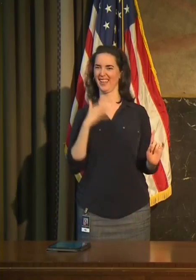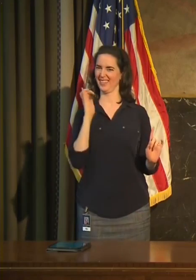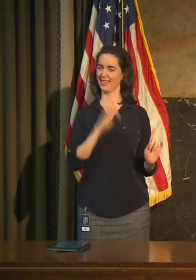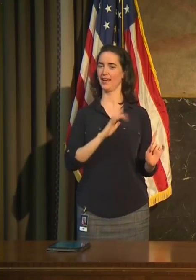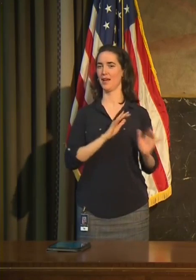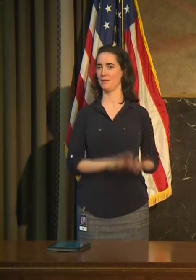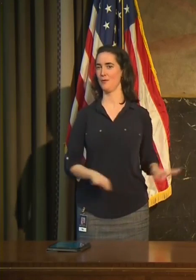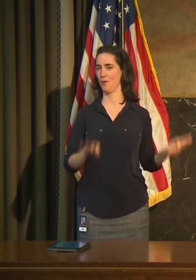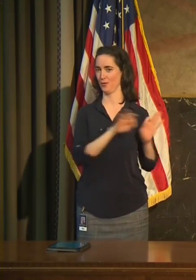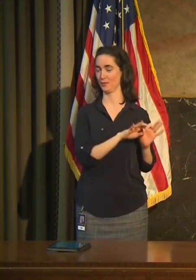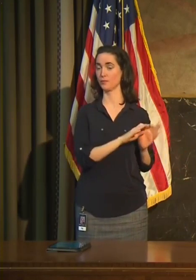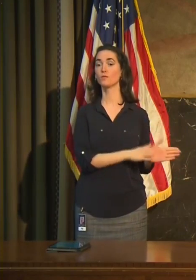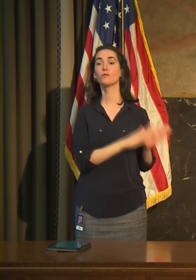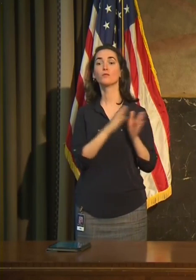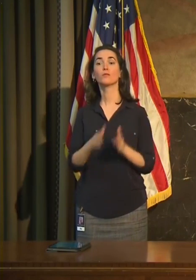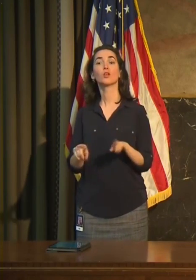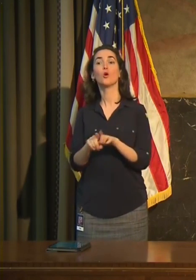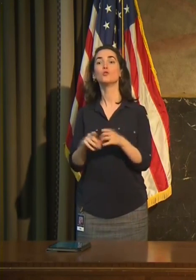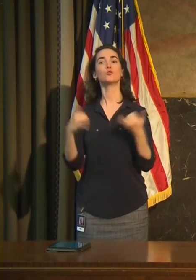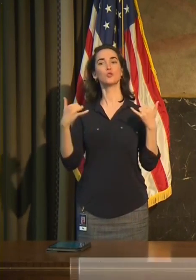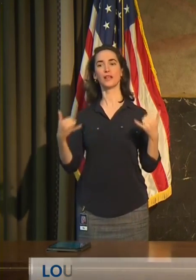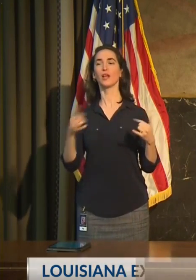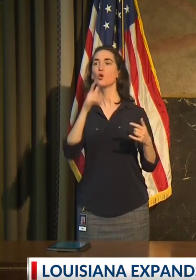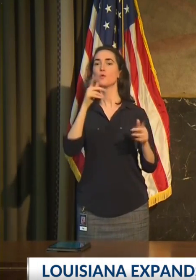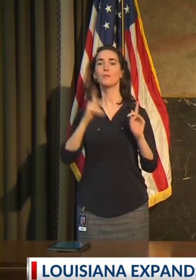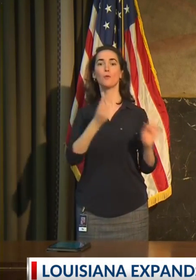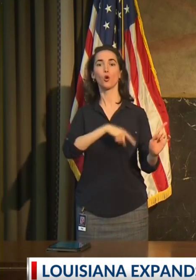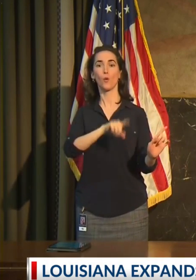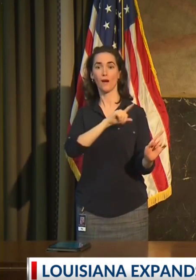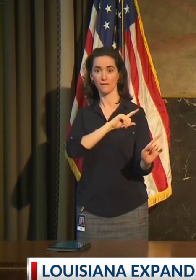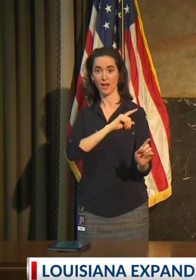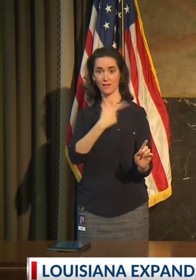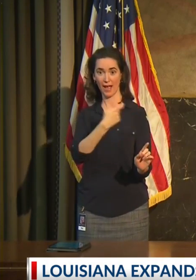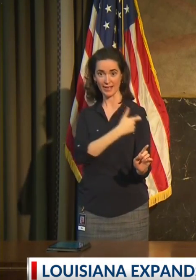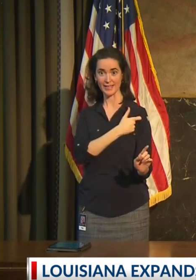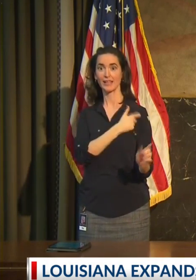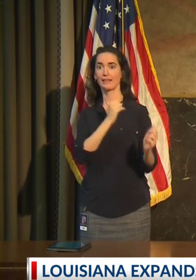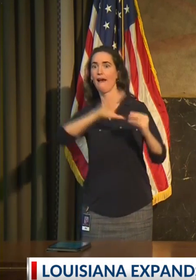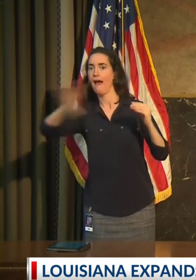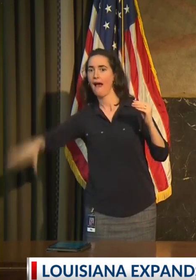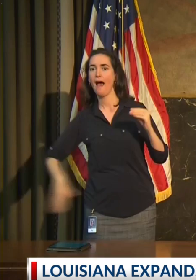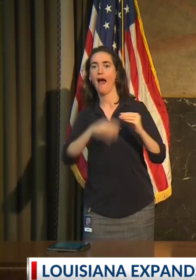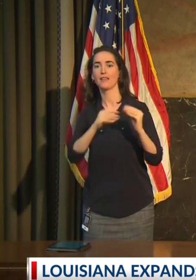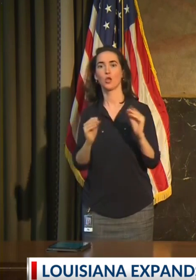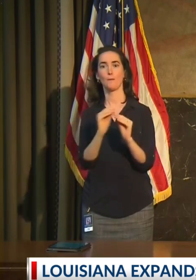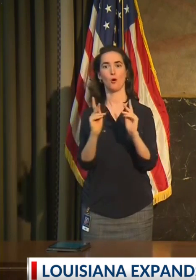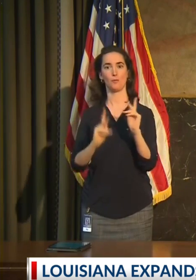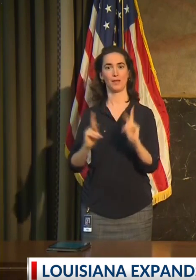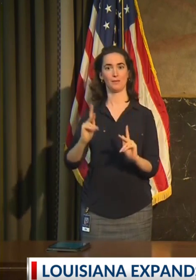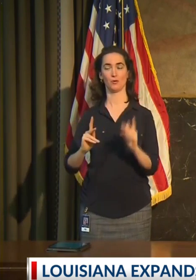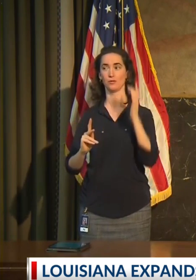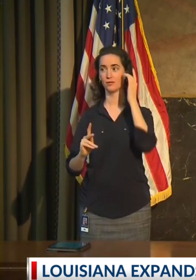worst kept secret in the history of secrets.."((DAN))EXACTLY ONE